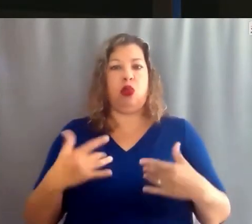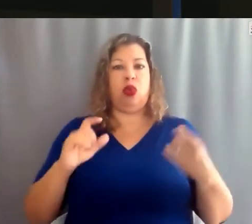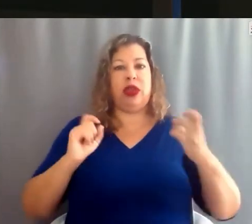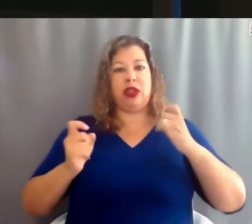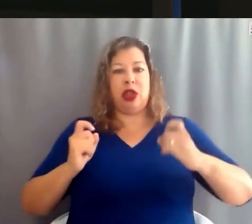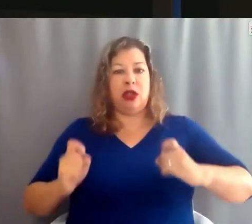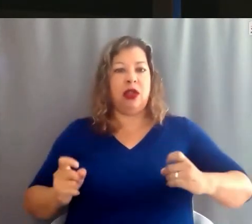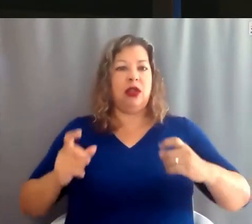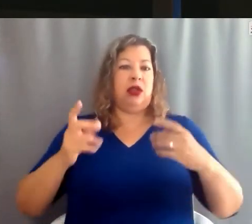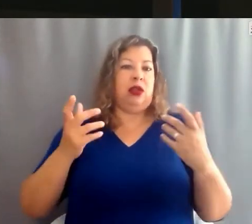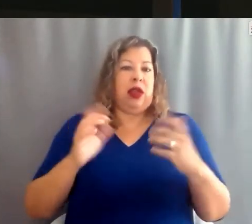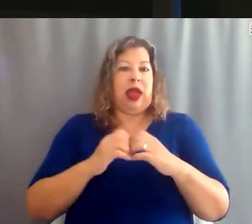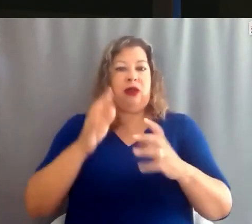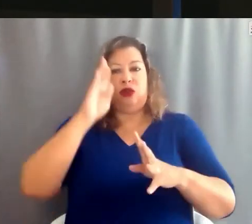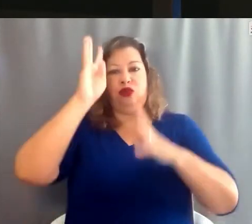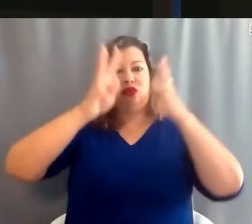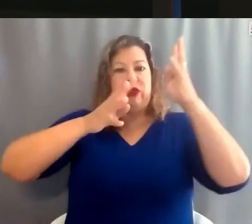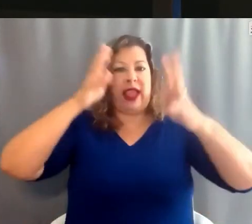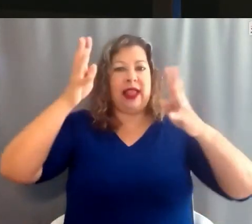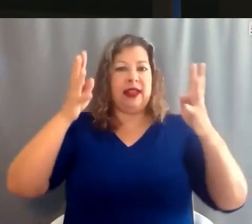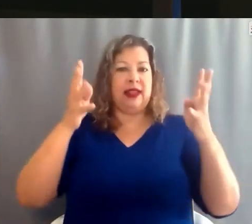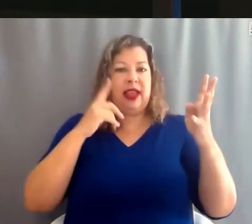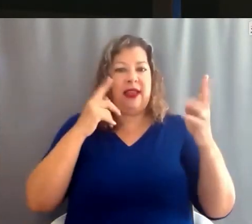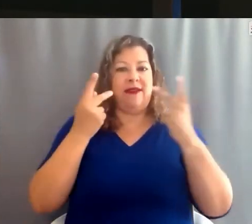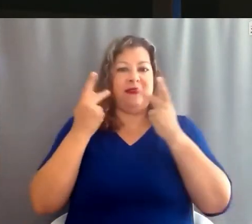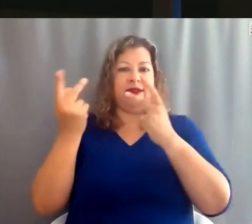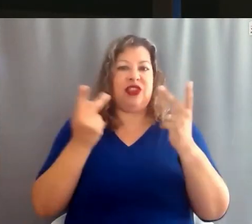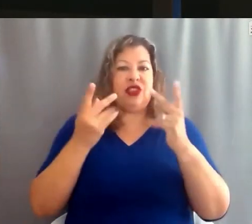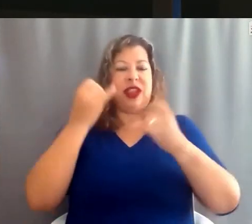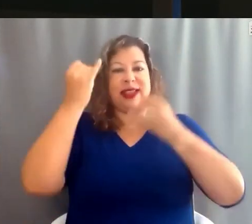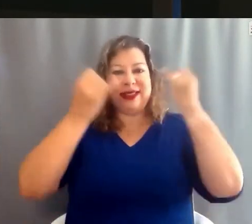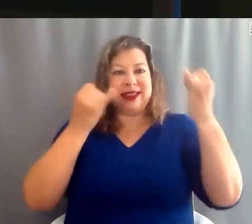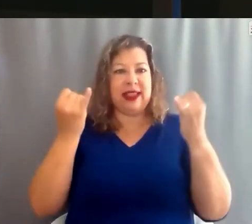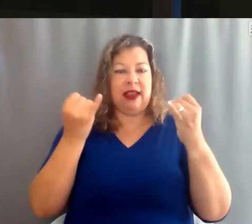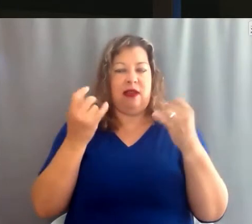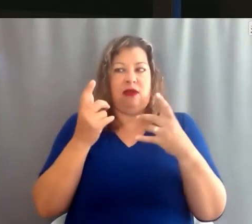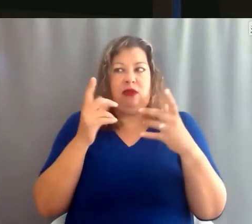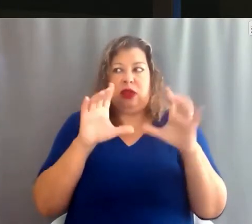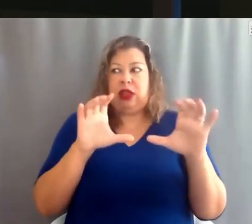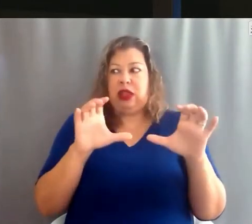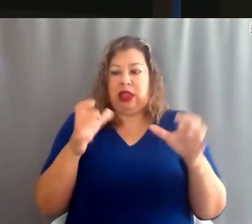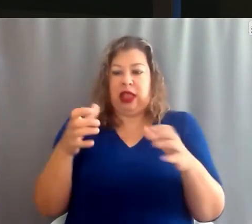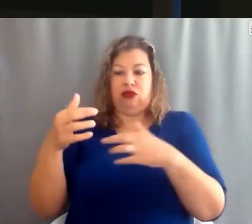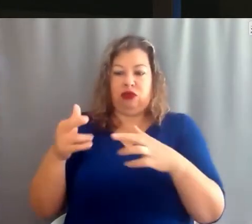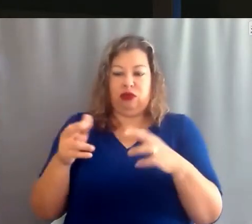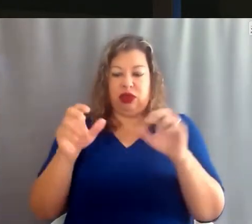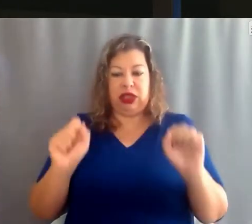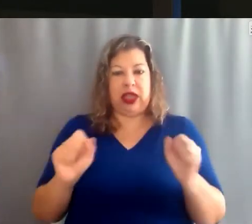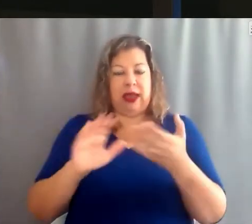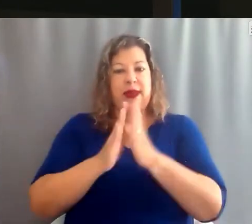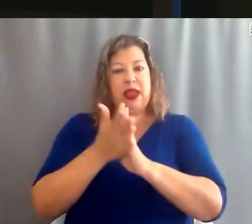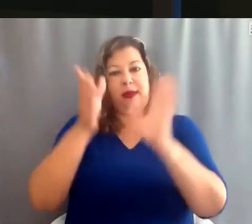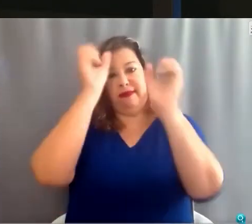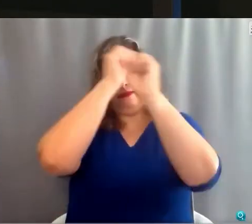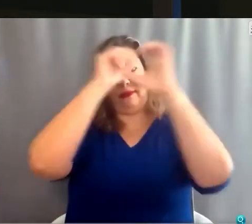kind of a vision, an idea, an installation of what classrooms could and should be like, moving forward. Taking advantage of the moment and the opportunity.